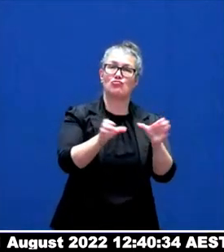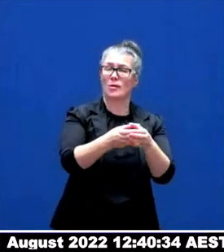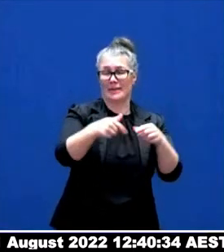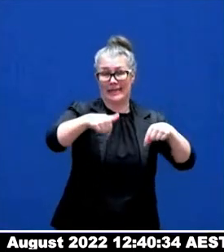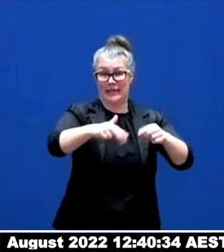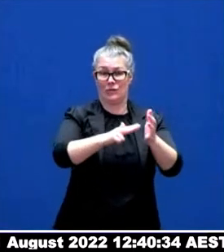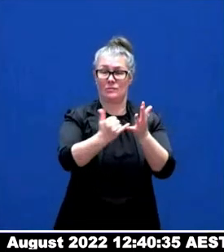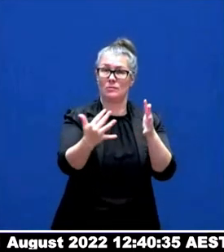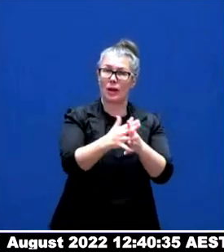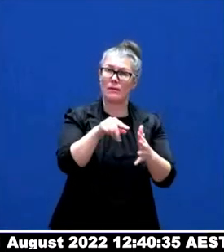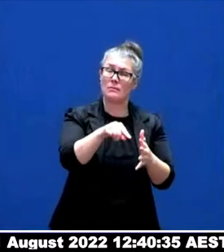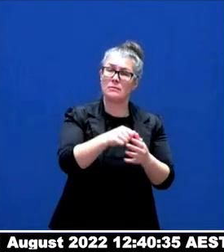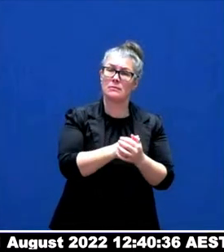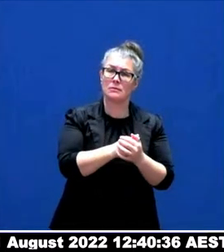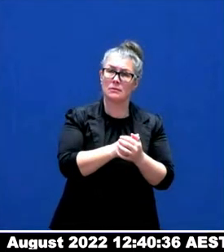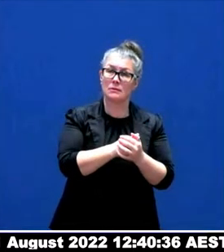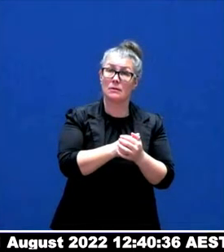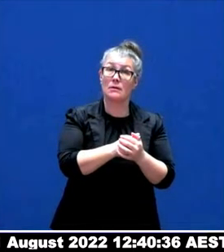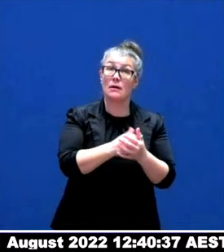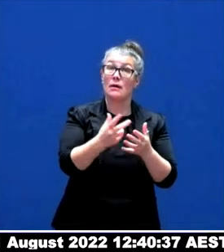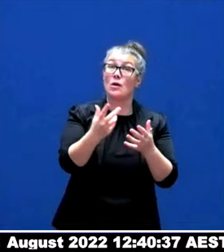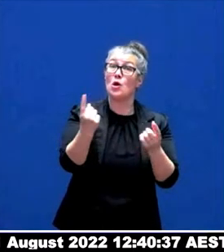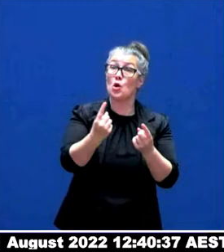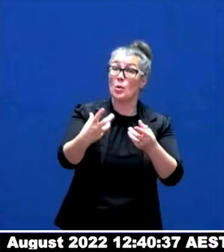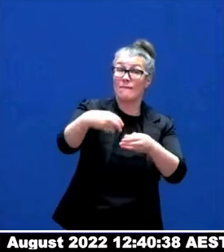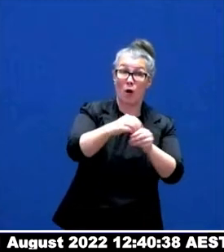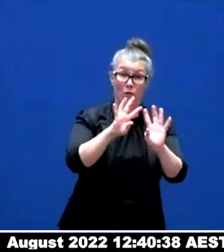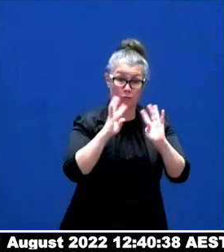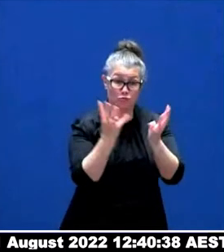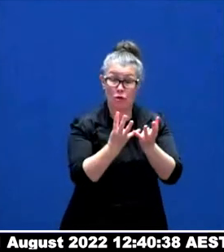involvement of people with disability as part of that consultation working group?